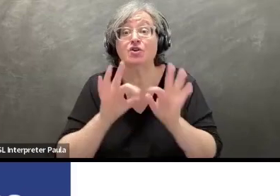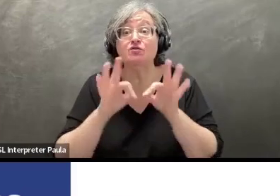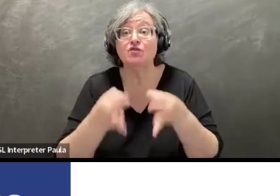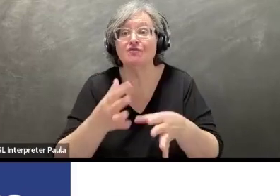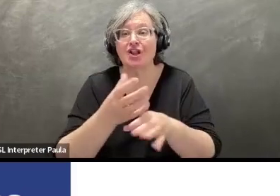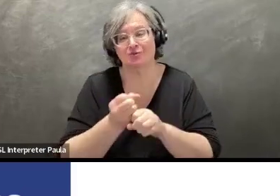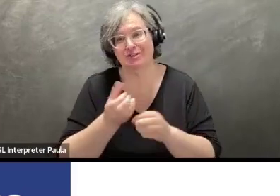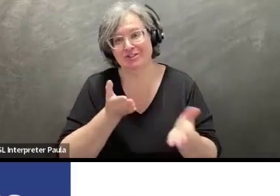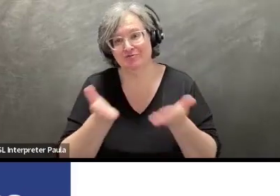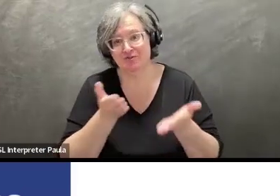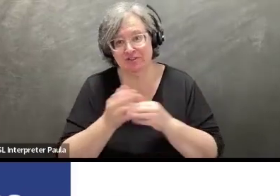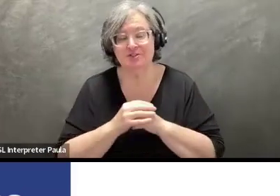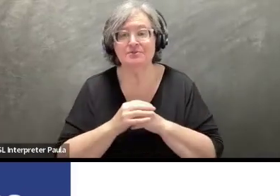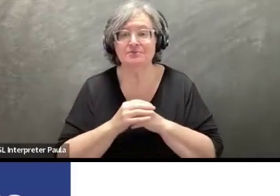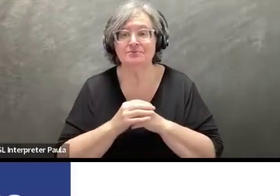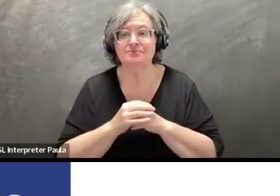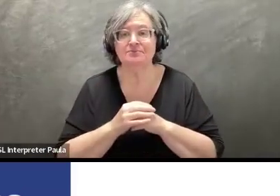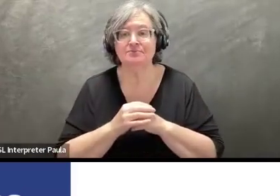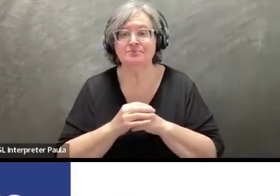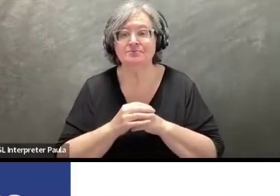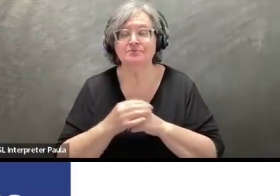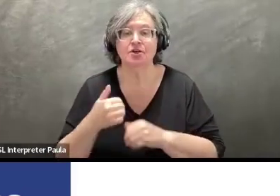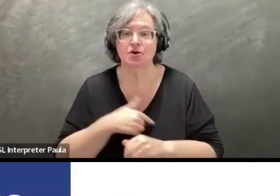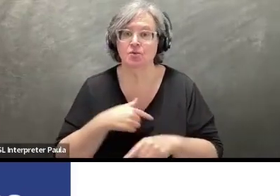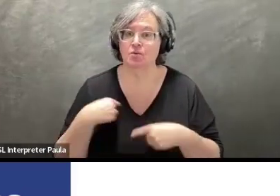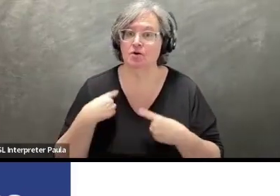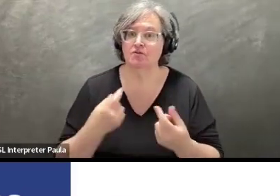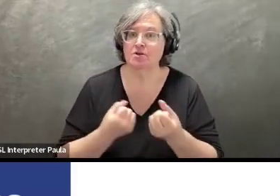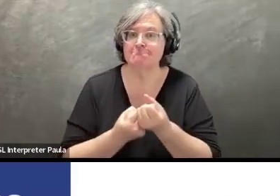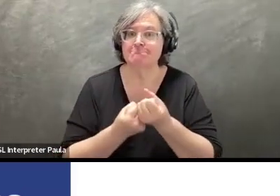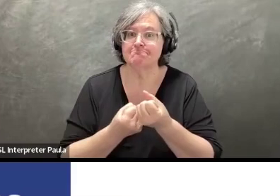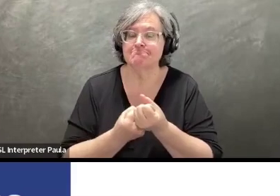services. We have been advocating for increased funding